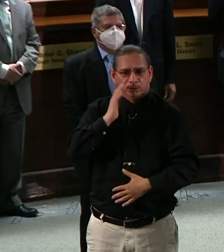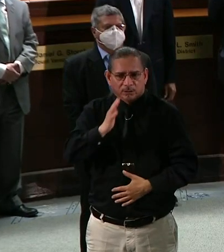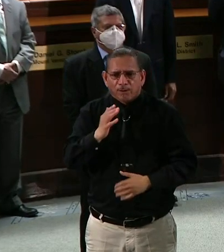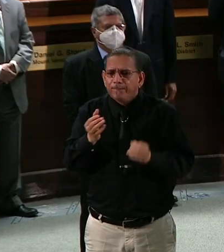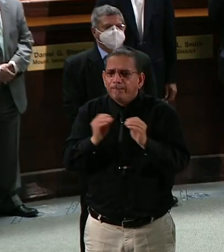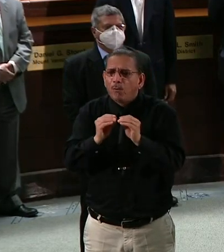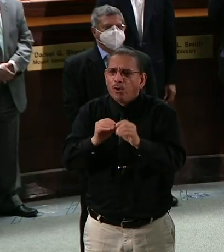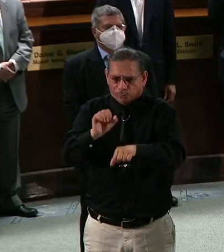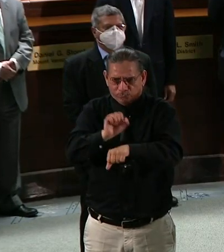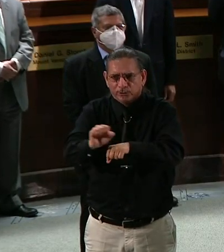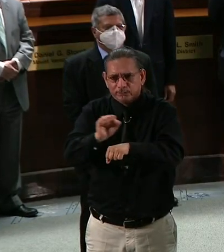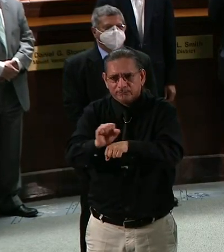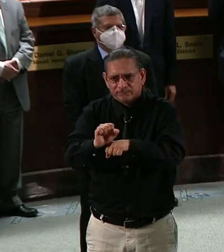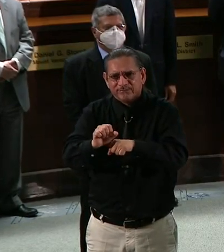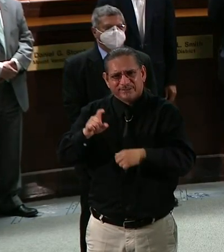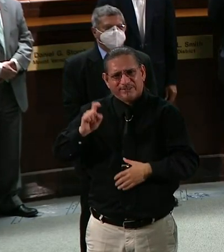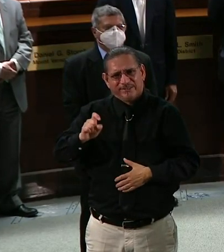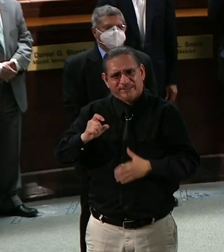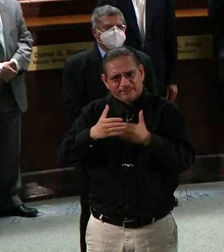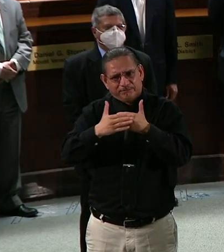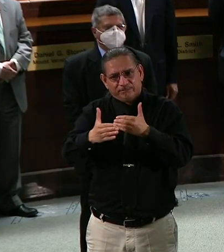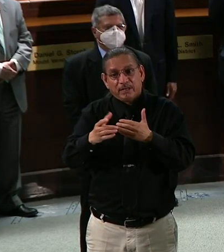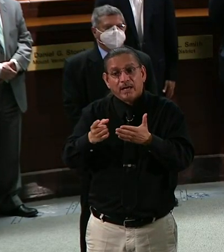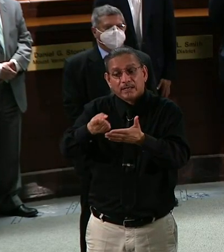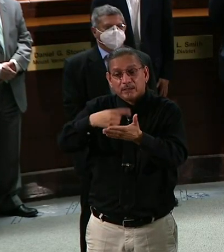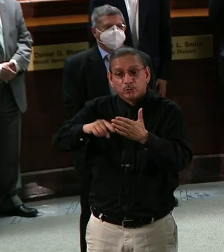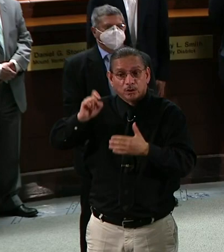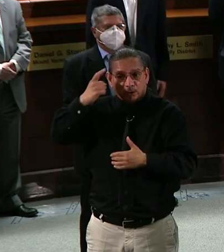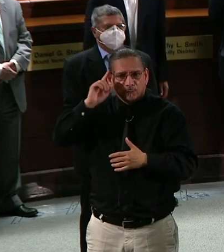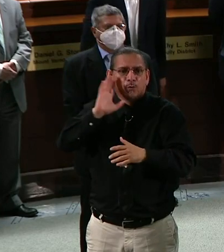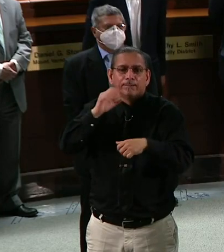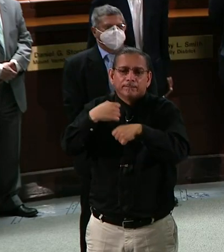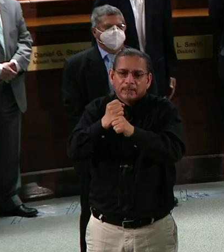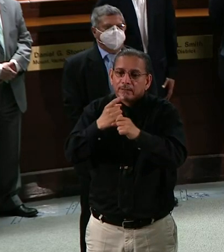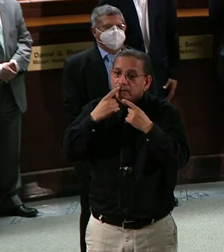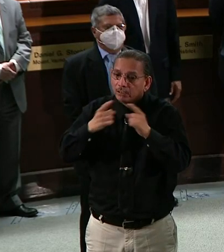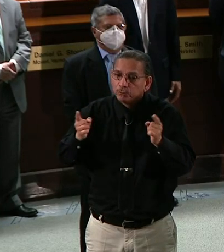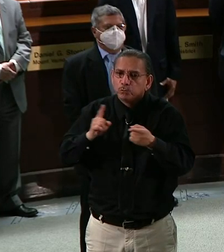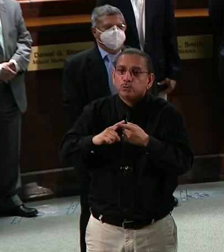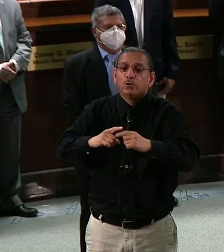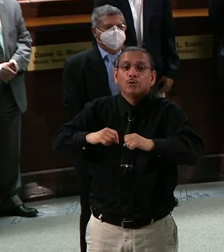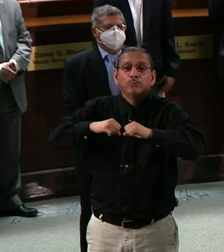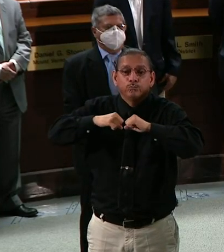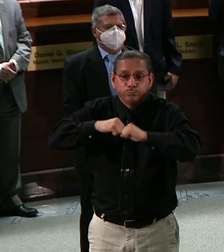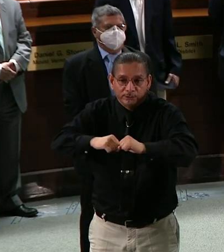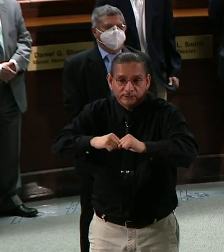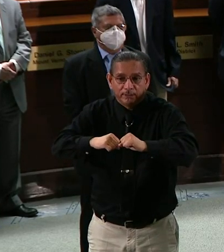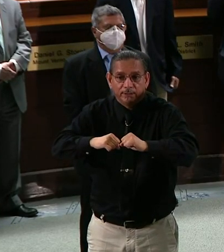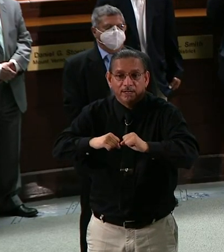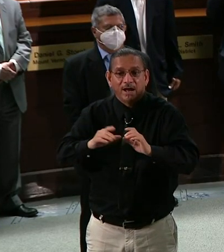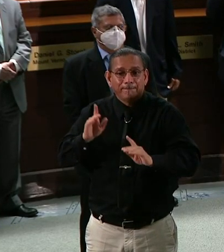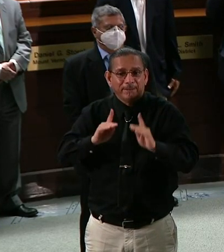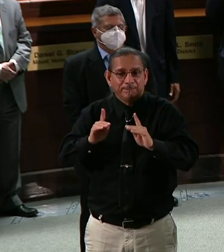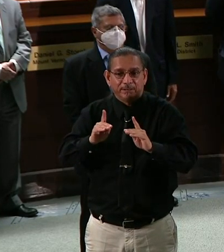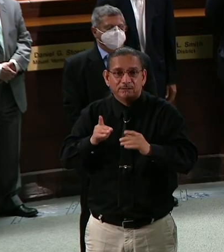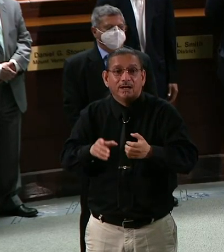KEEP UP DEAL BUT I'M A AS APPLE